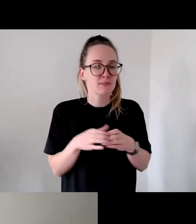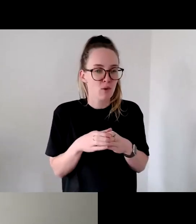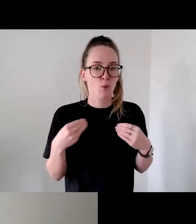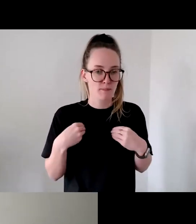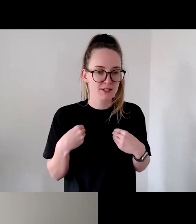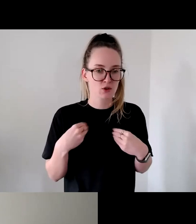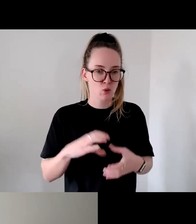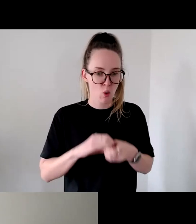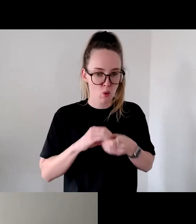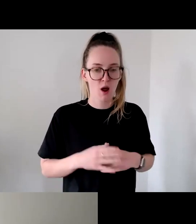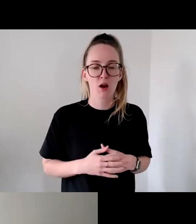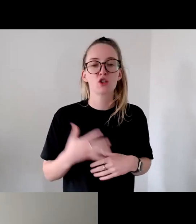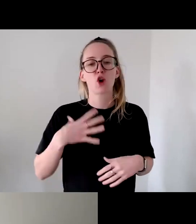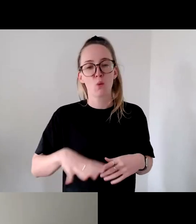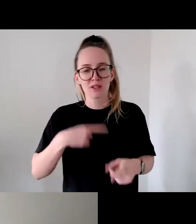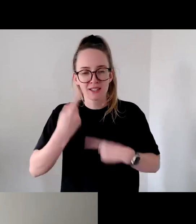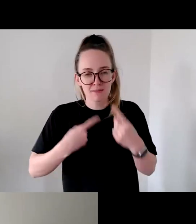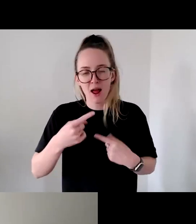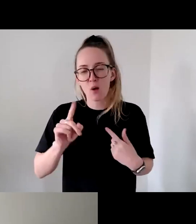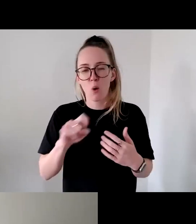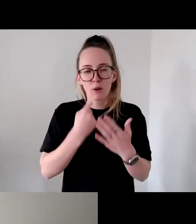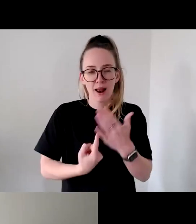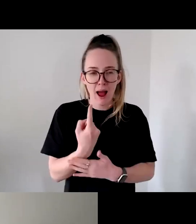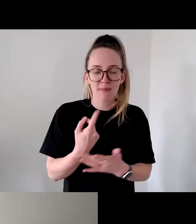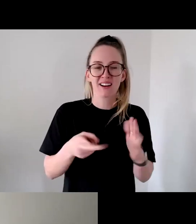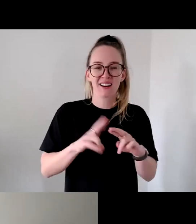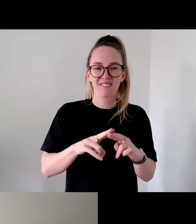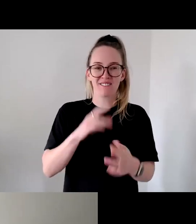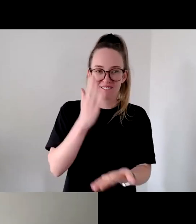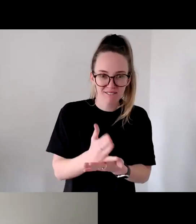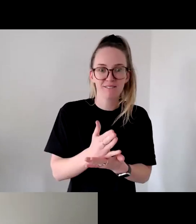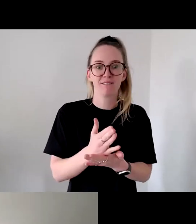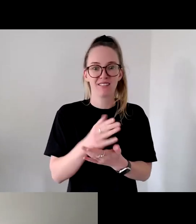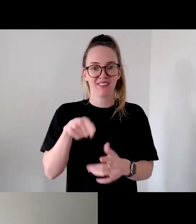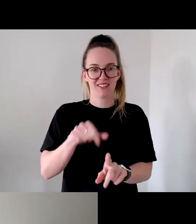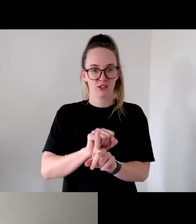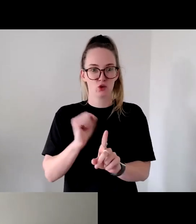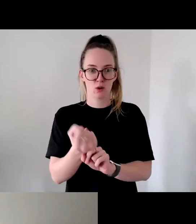in a tangible, realistic situation, so people can get a sense of how these policies, legislations